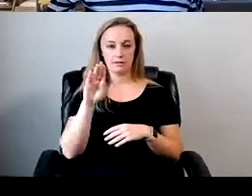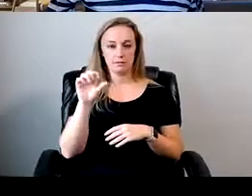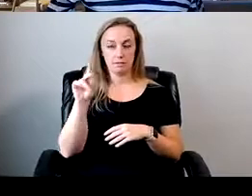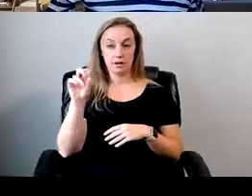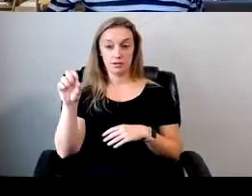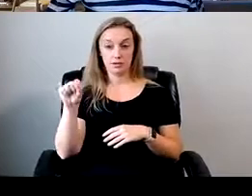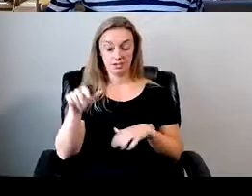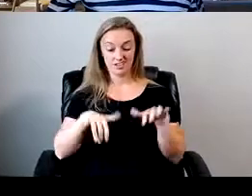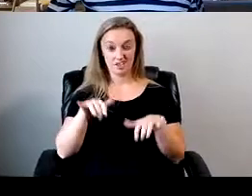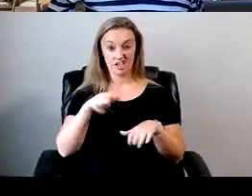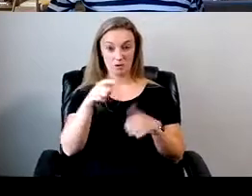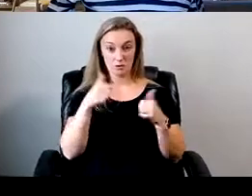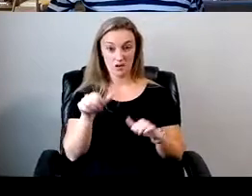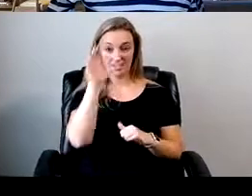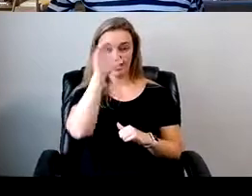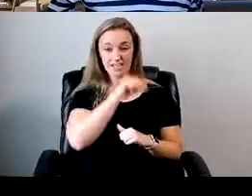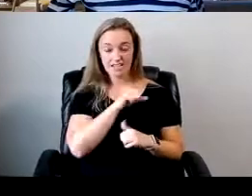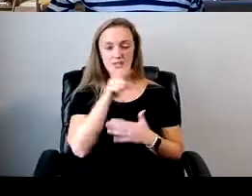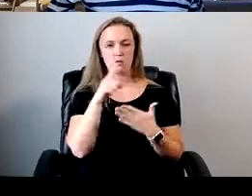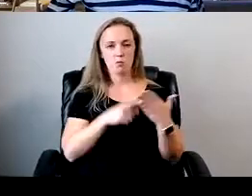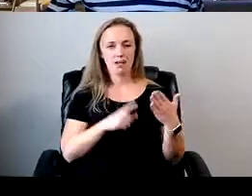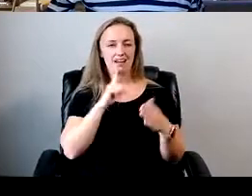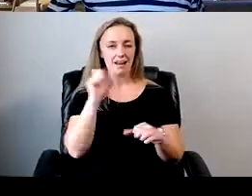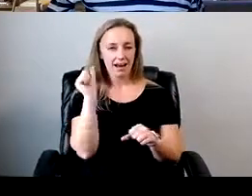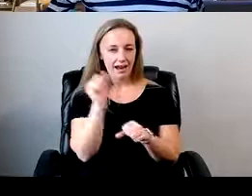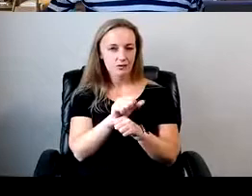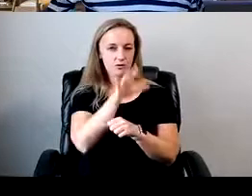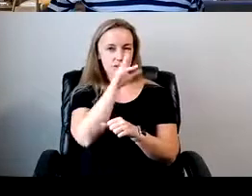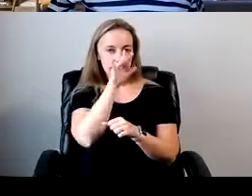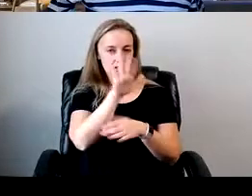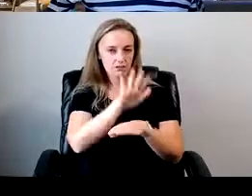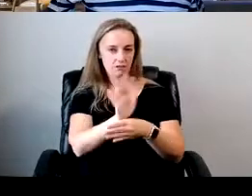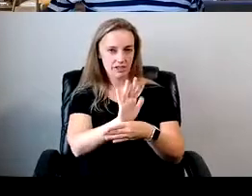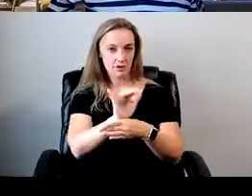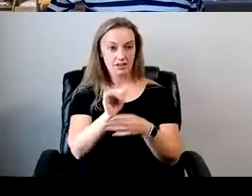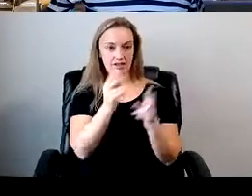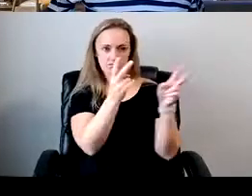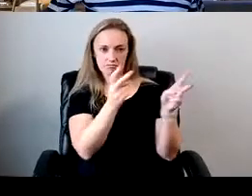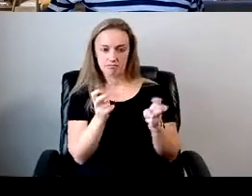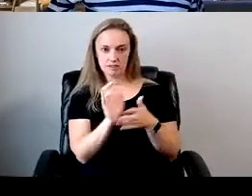if you want to try and guess what was actually said, so this is a piece from the captions.